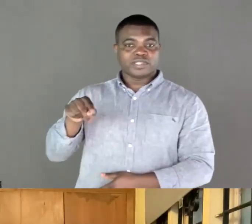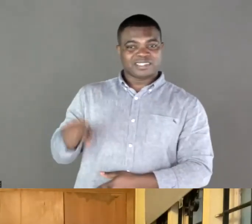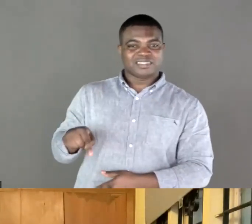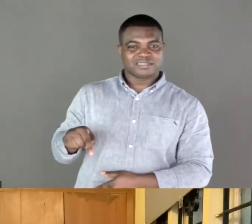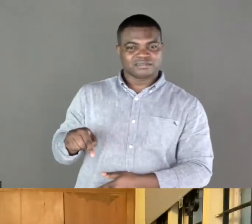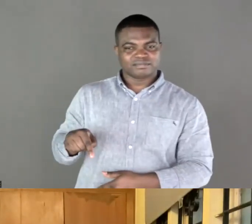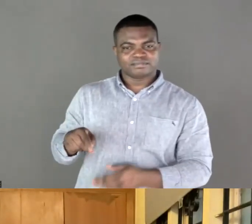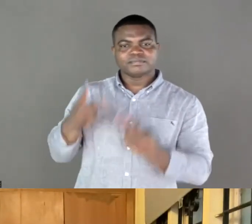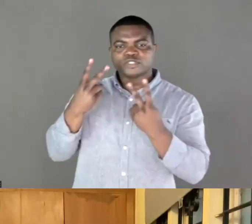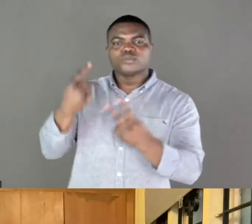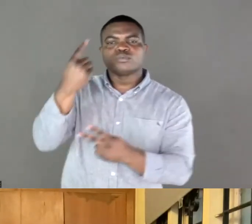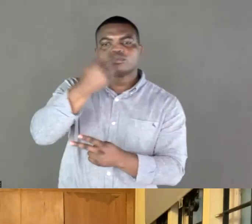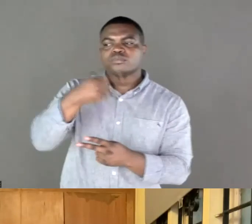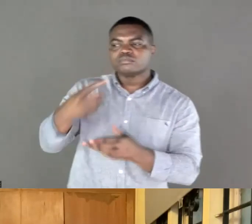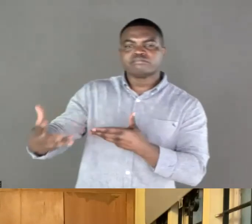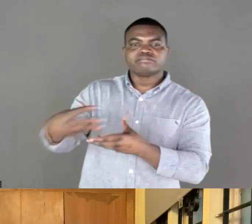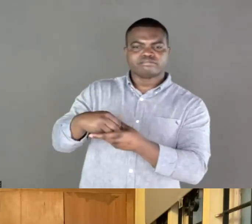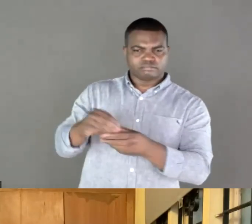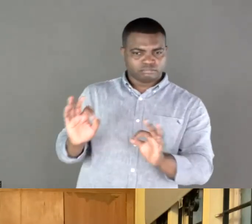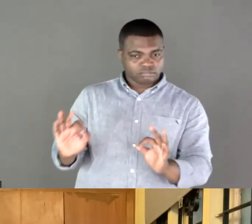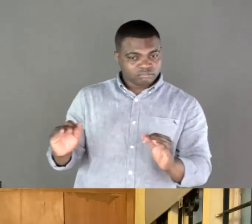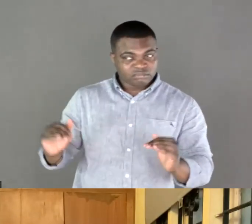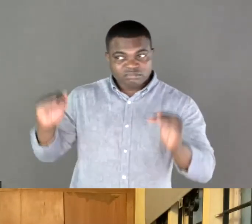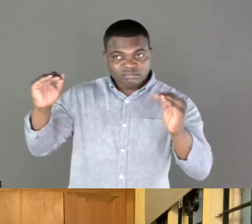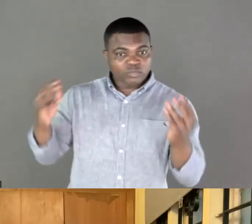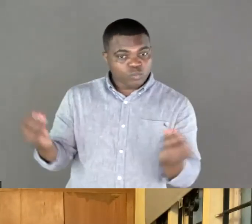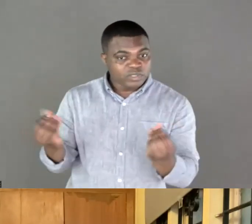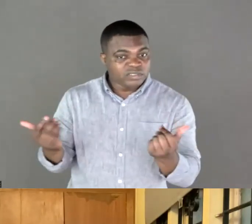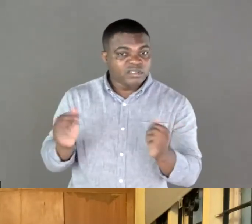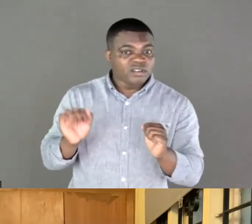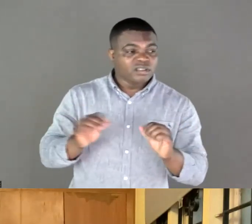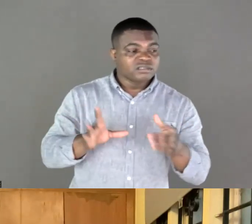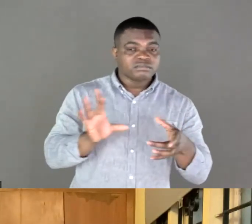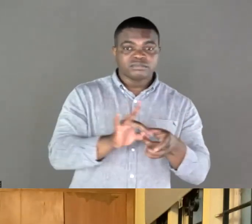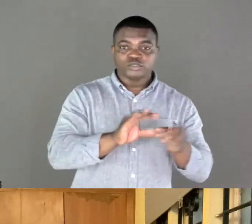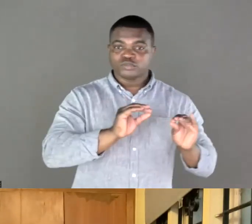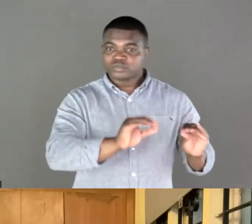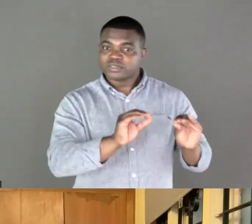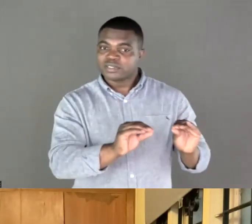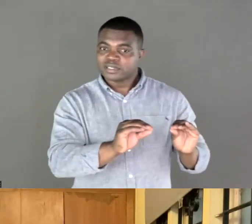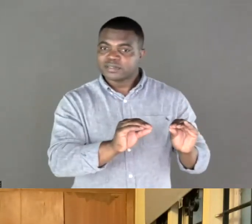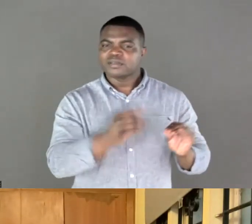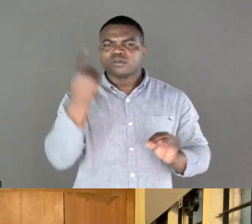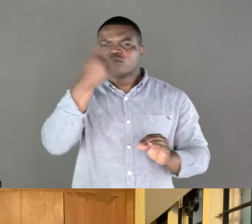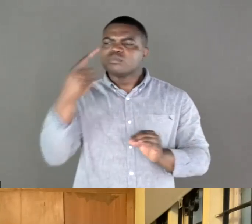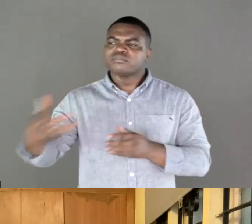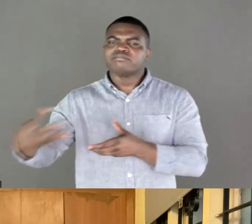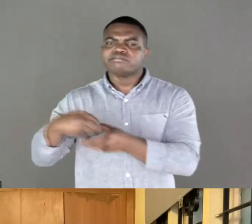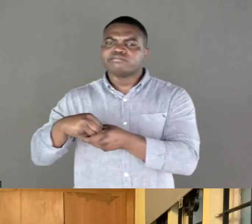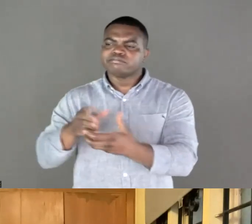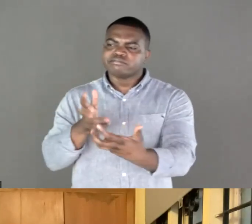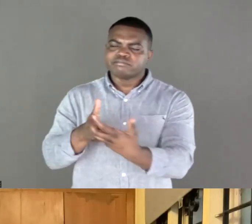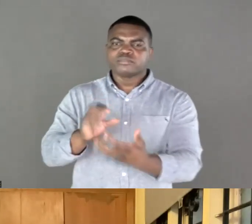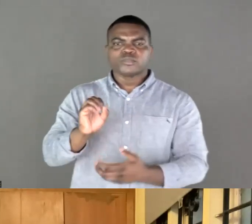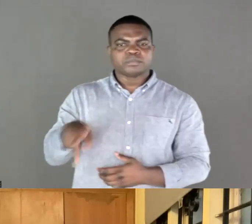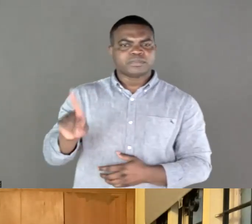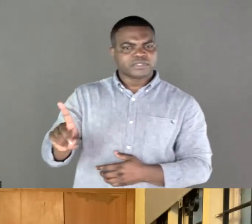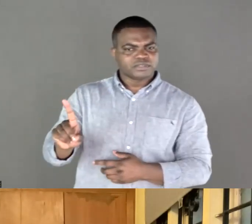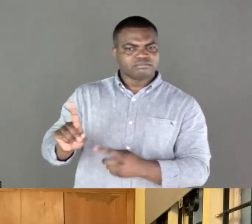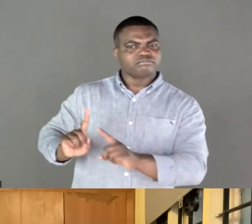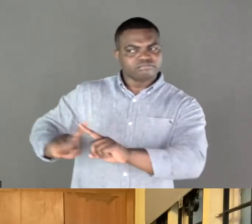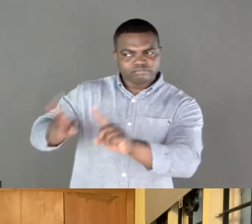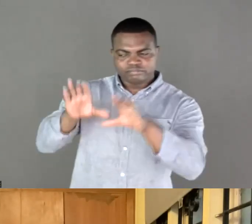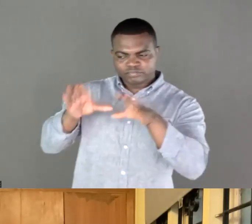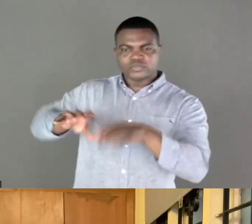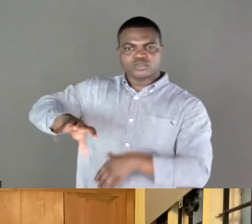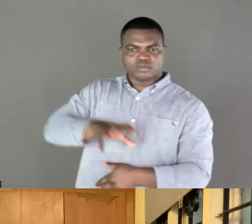could support each other to reach out for a better impact. In 2020, January, we organized a review of